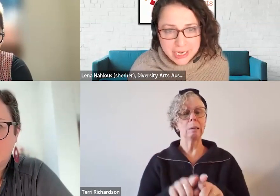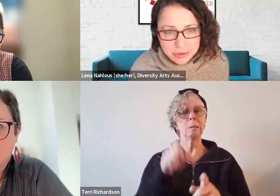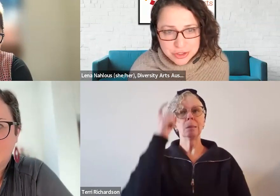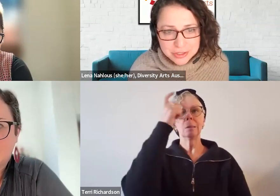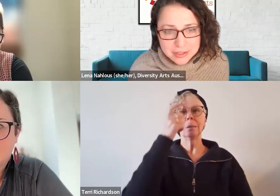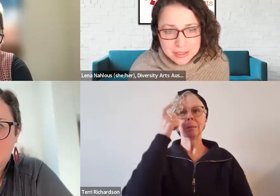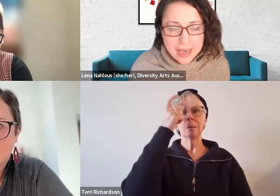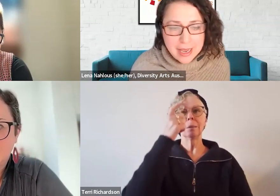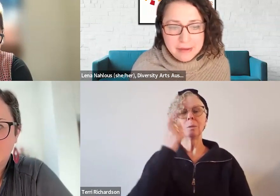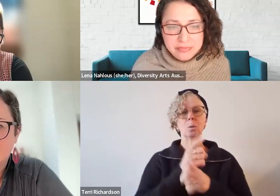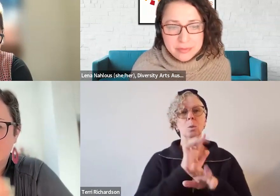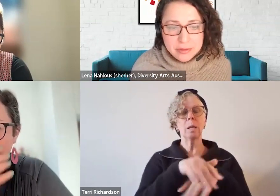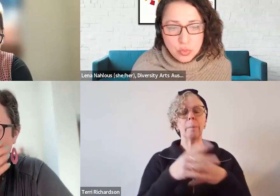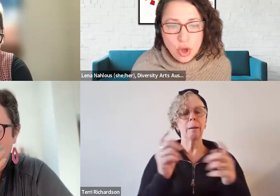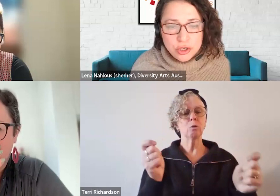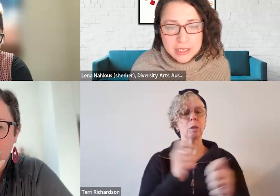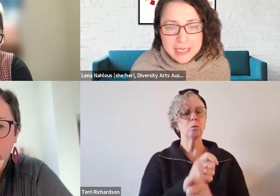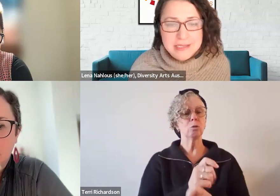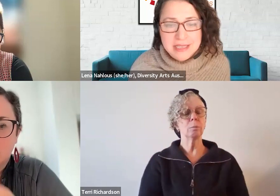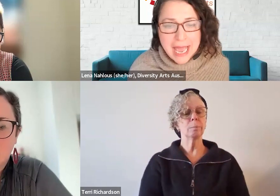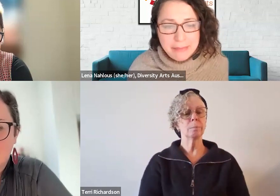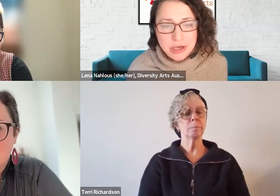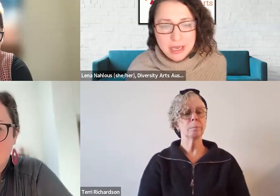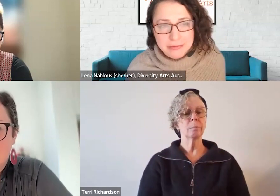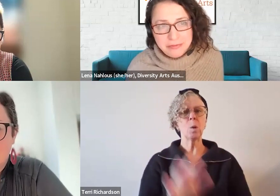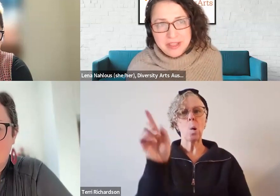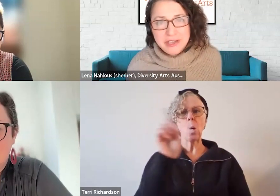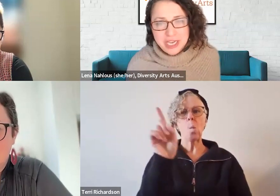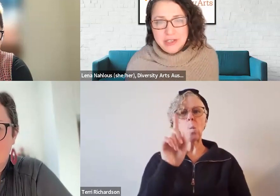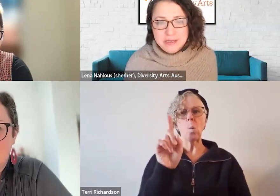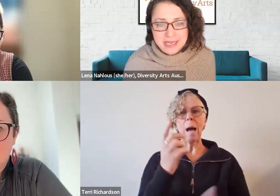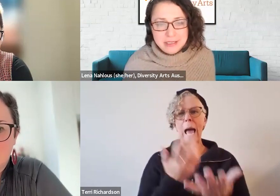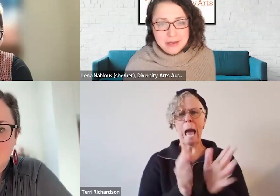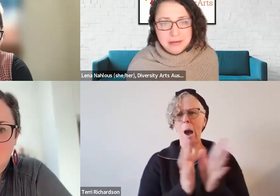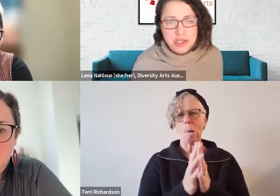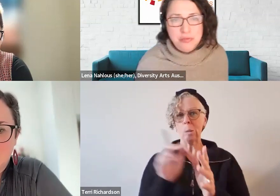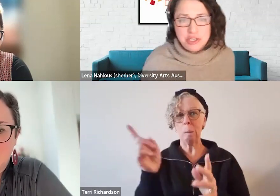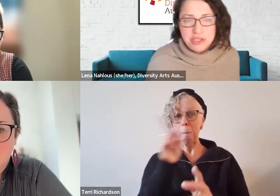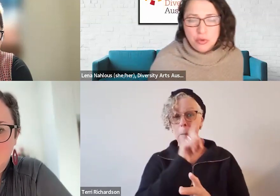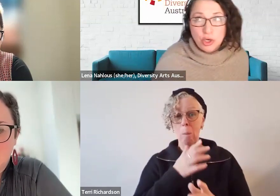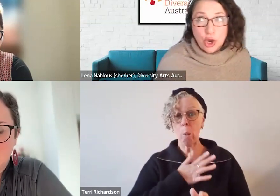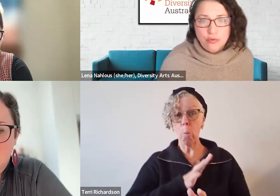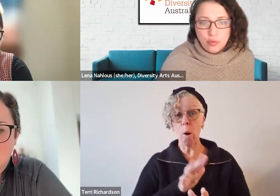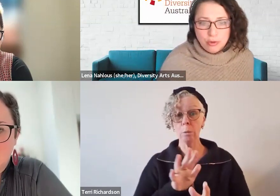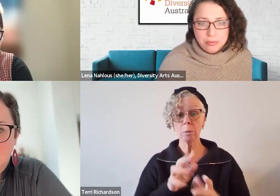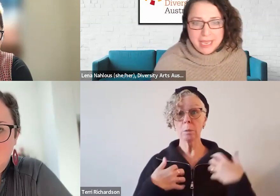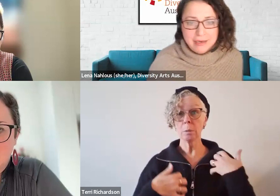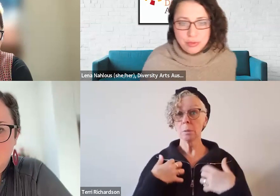what is the appetite for that change in the sector? You mentioned the word overwhelm, Kate,